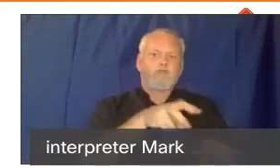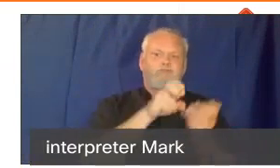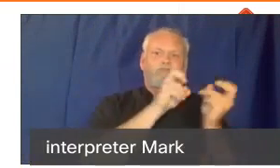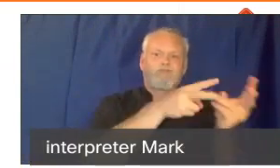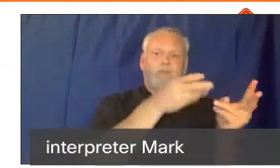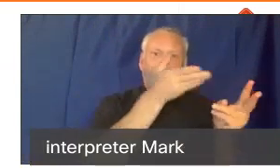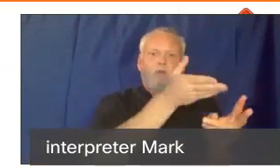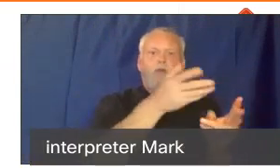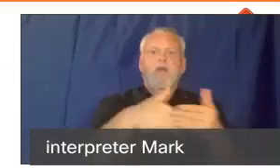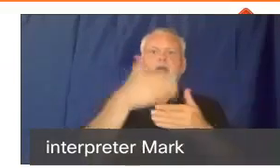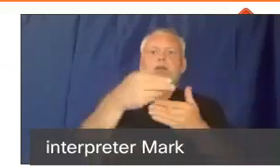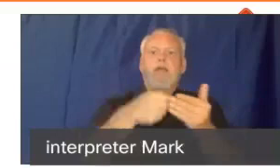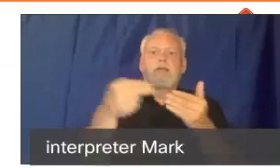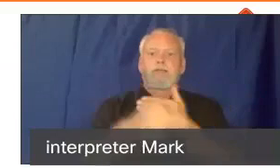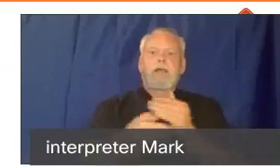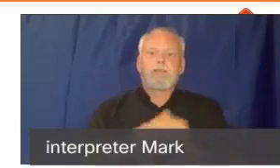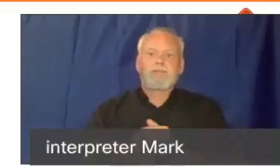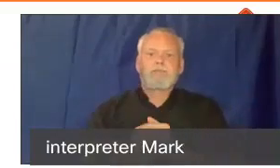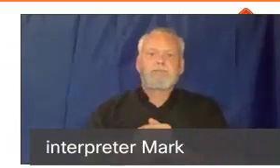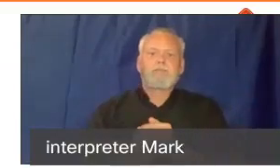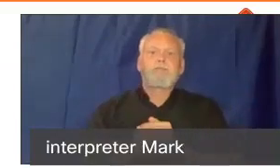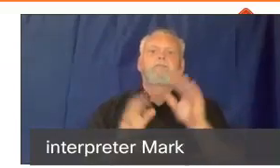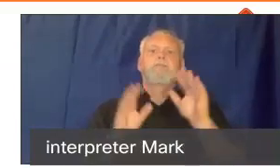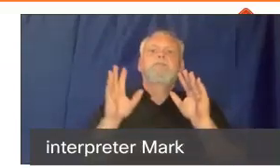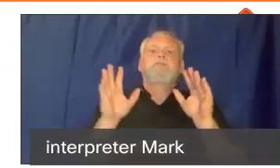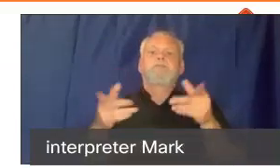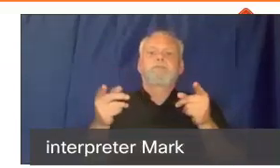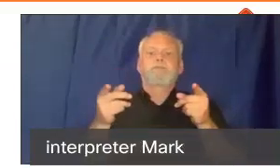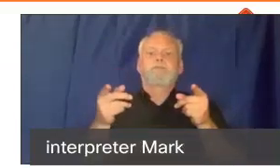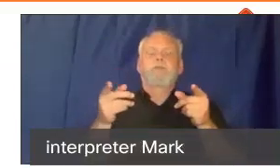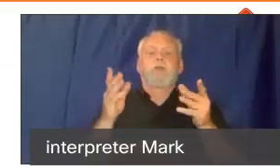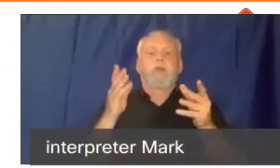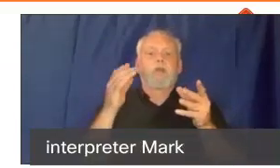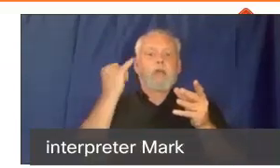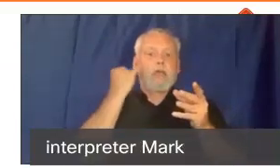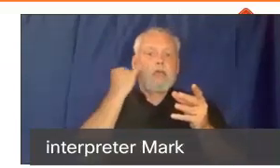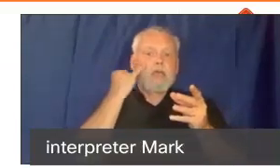Next slide please and please a few for I think,